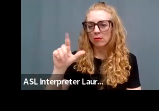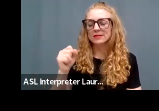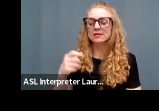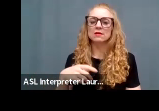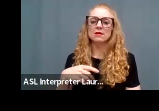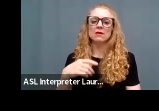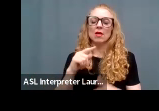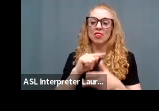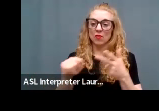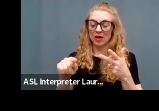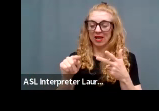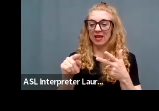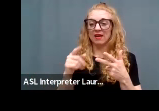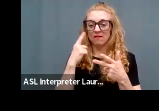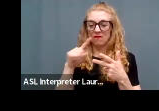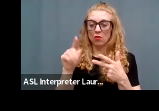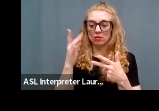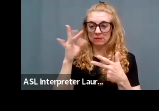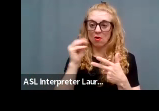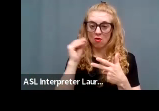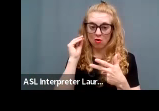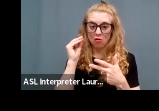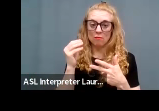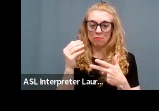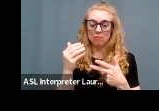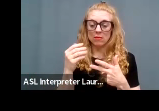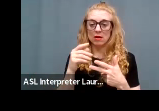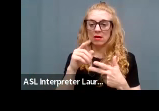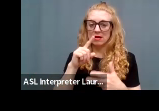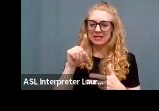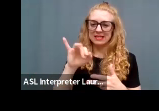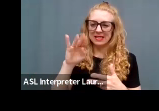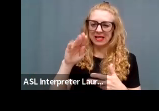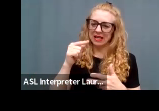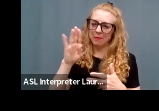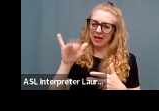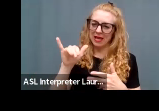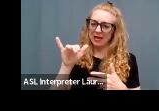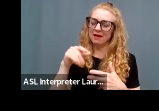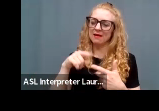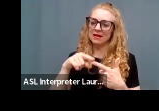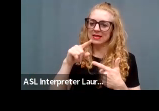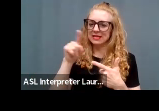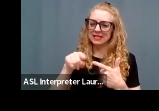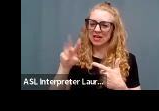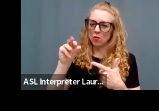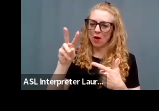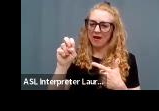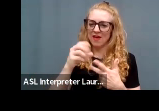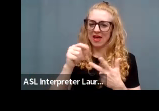home uh technology at this moment at the moment is our zigbee Z-Wave and uh TCP over